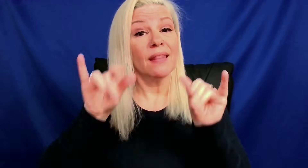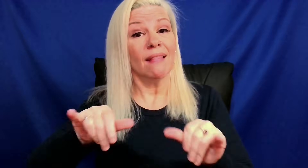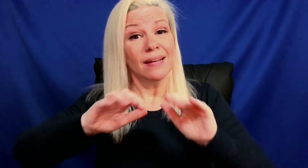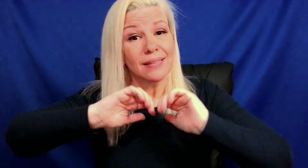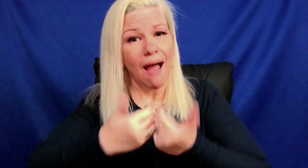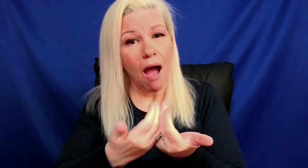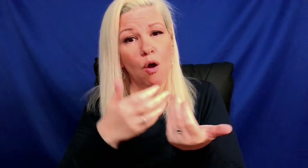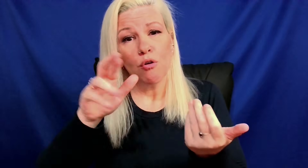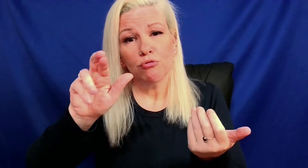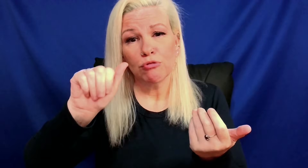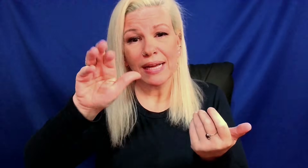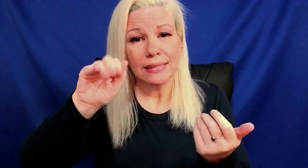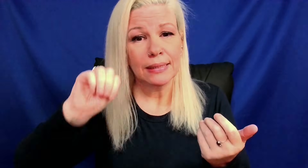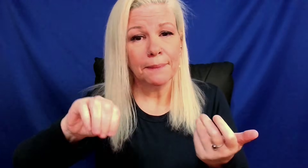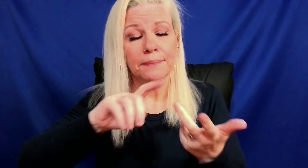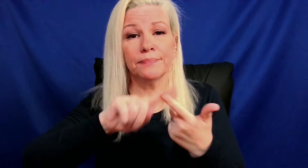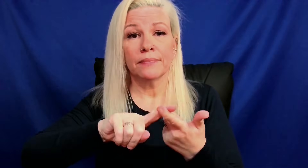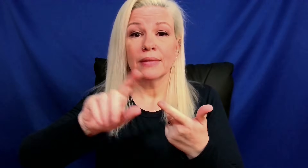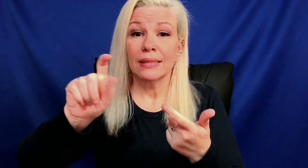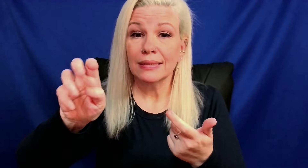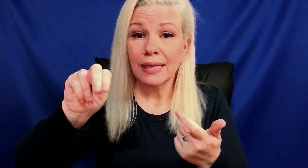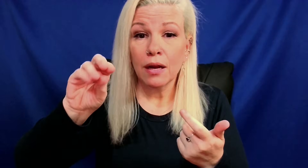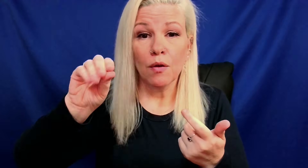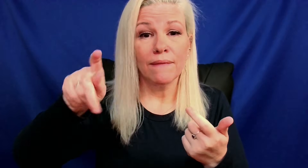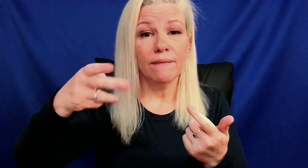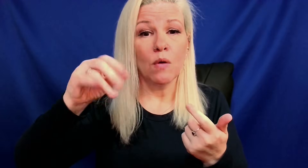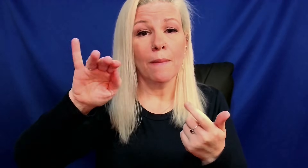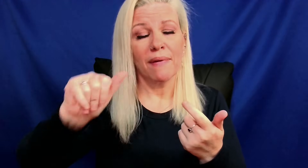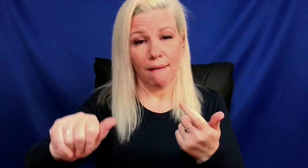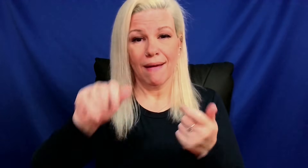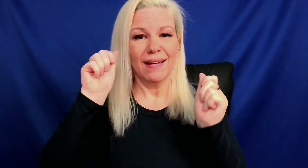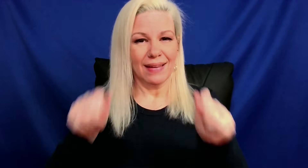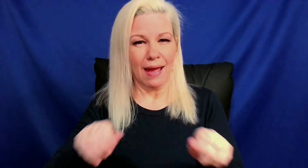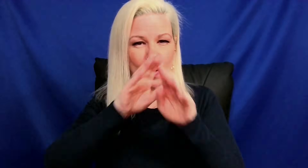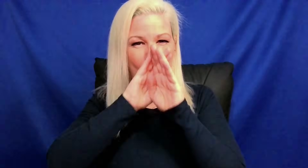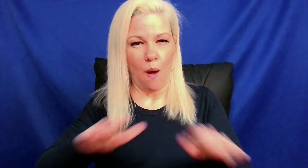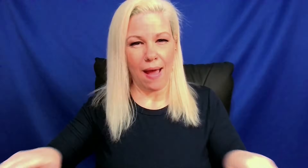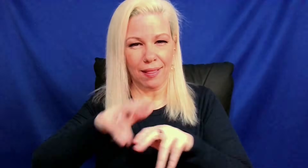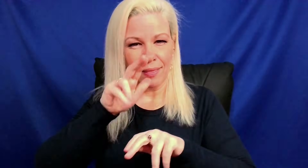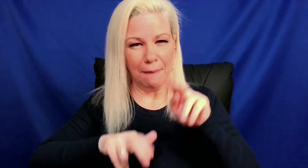That's how racism, xenophobia and other bias can quietly get built